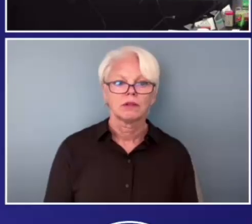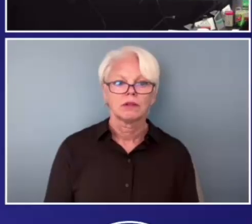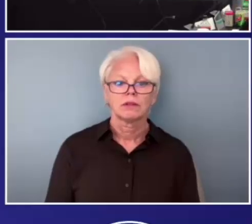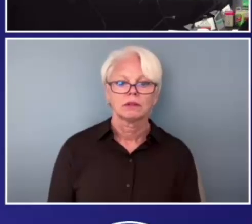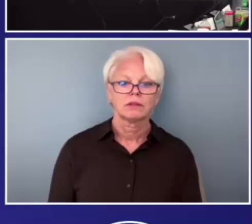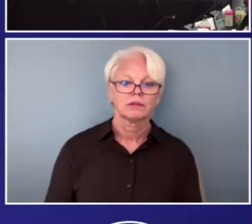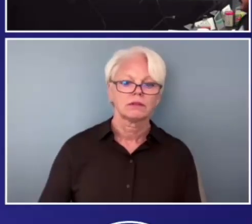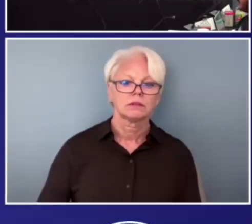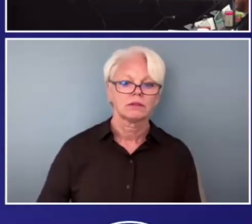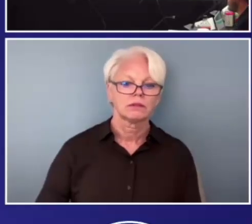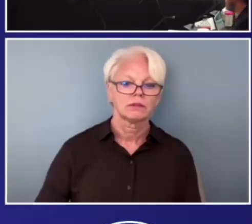There's no changes to general.